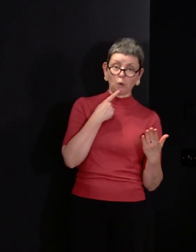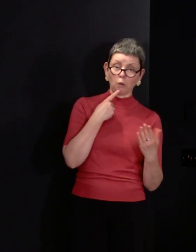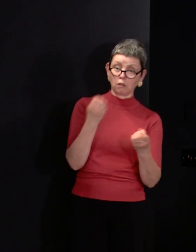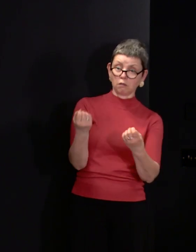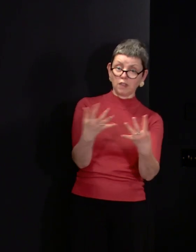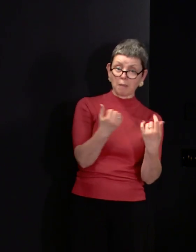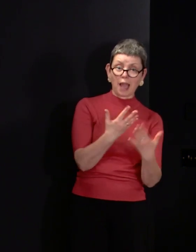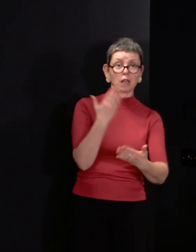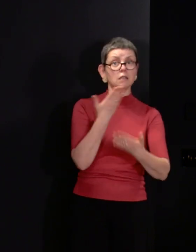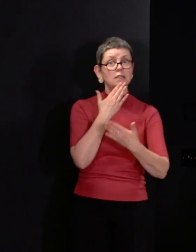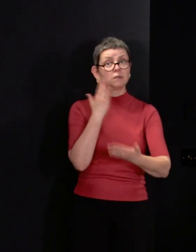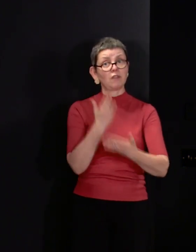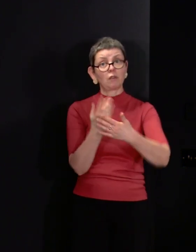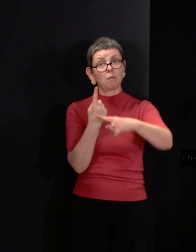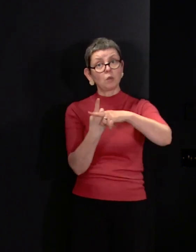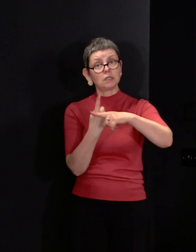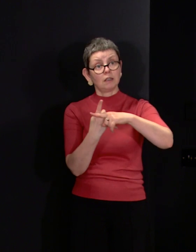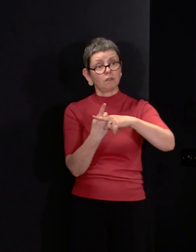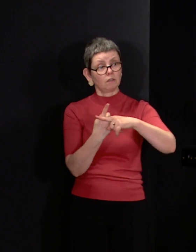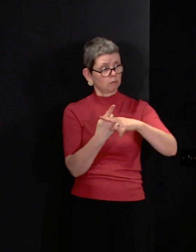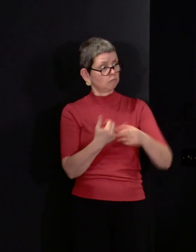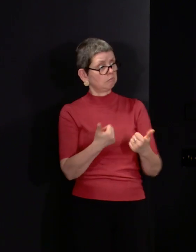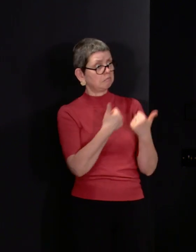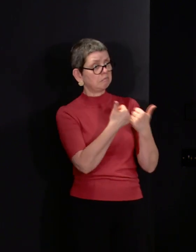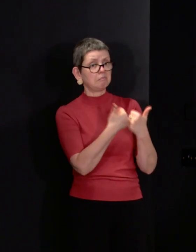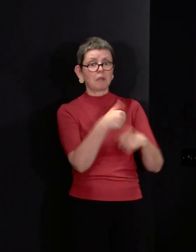Authority assessment, but from our own work that we've done. We've been surveying over